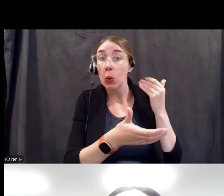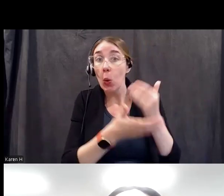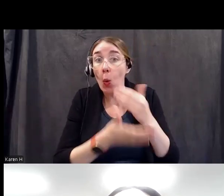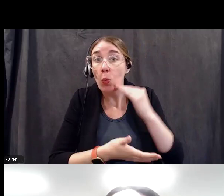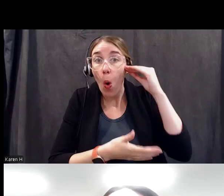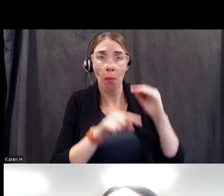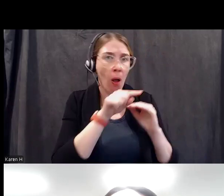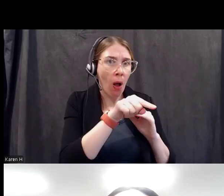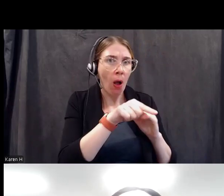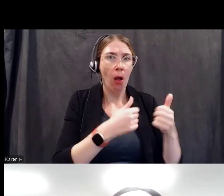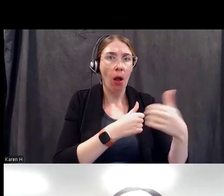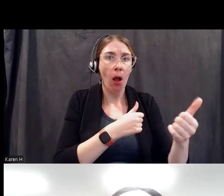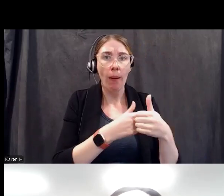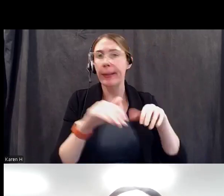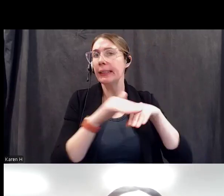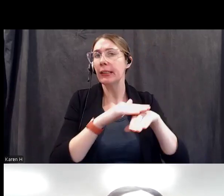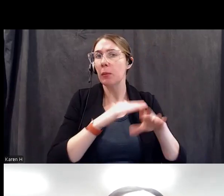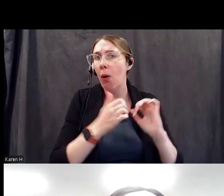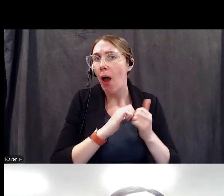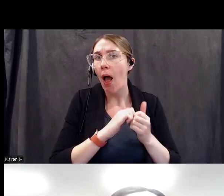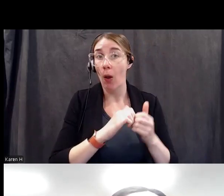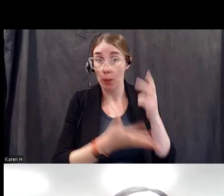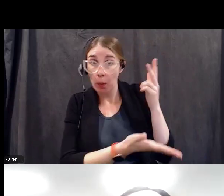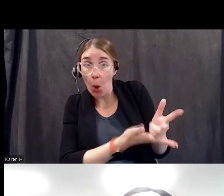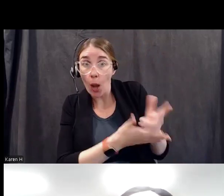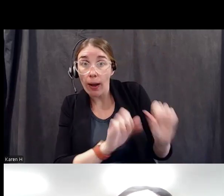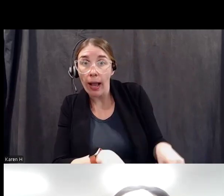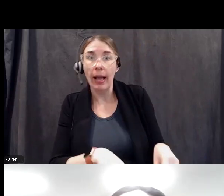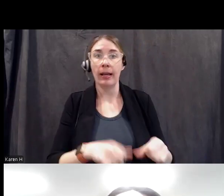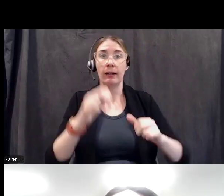is it parking, is it facilities, what does that look like in that region.